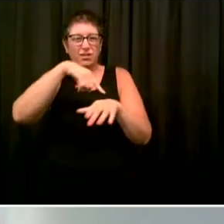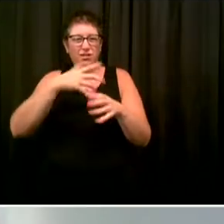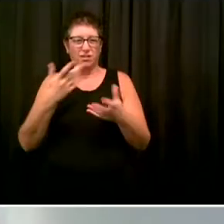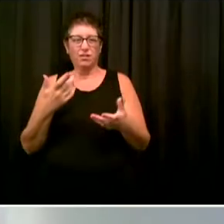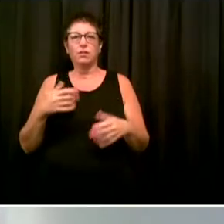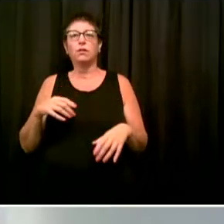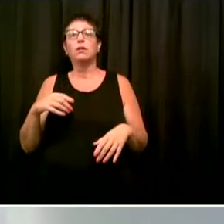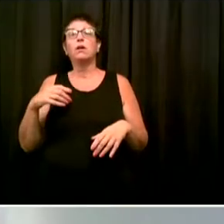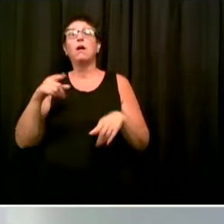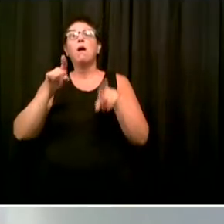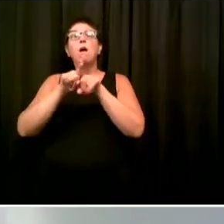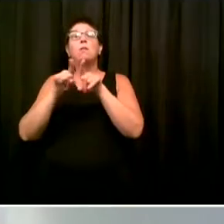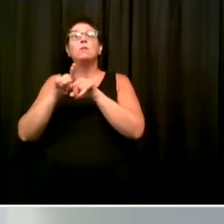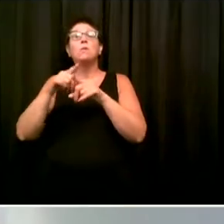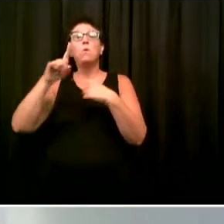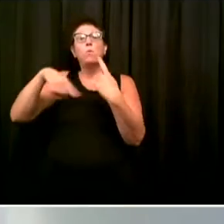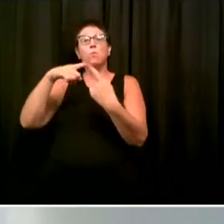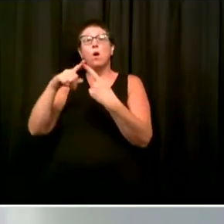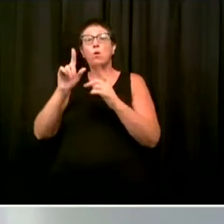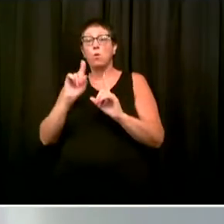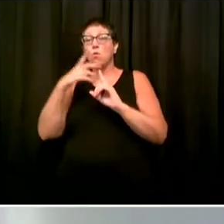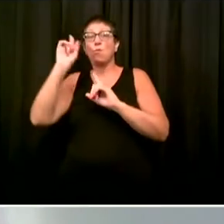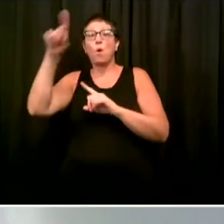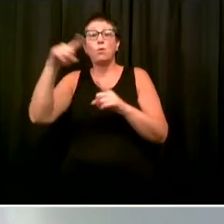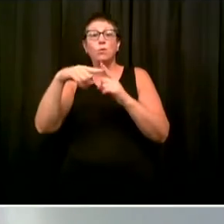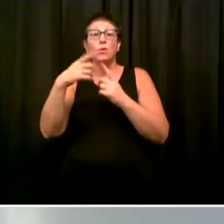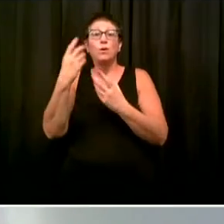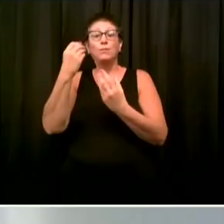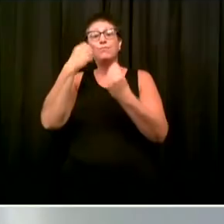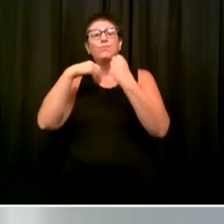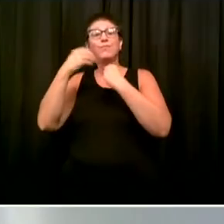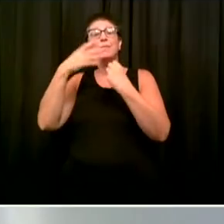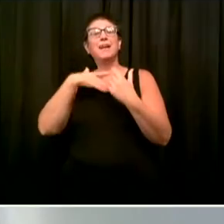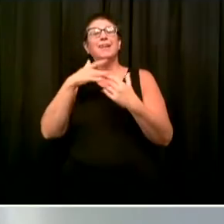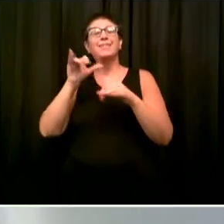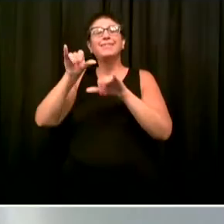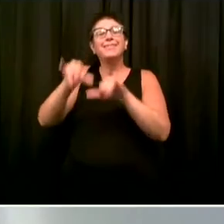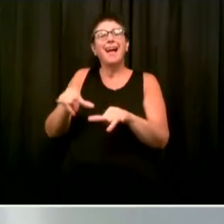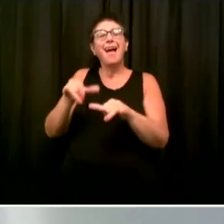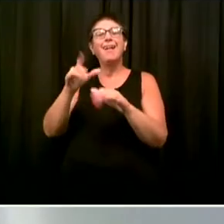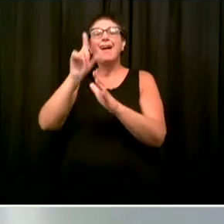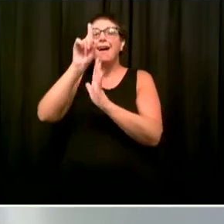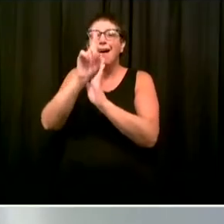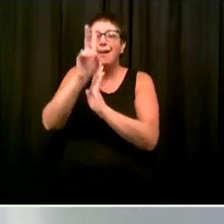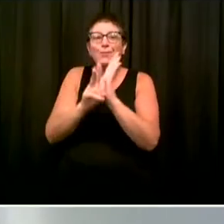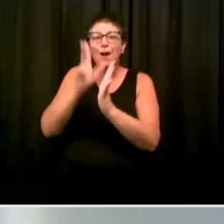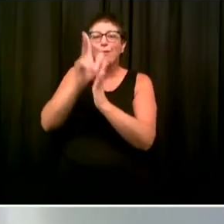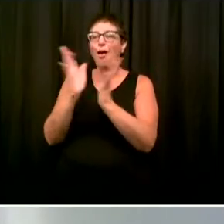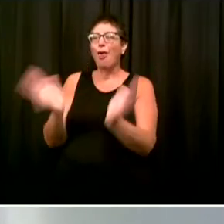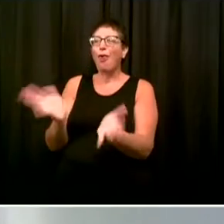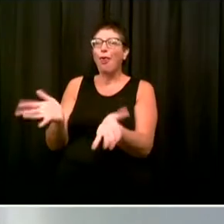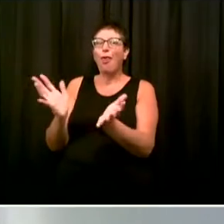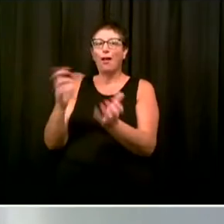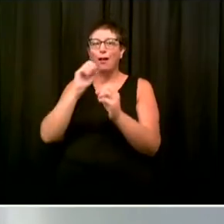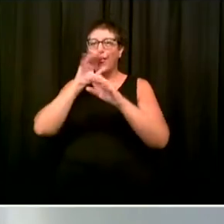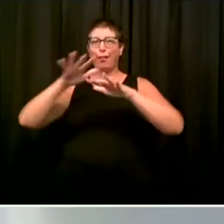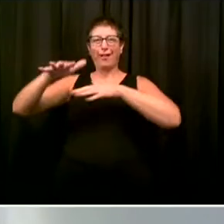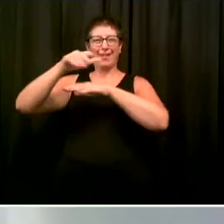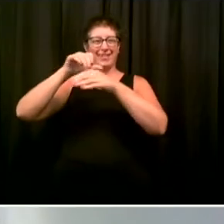THERE ARE OTHER FACTORS AS WELL, DURATION OF TIME, PROXIMITY TO